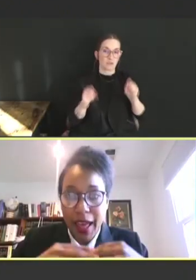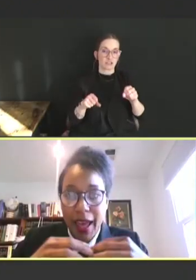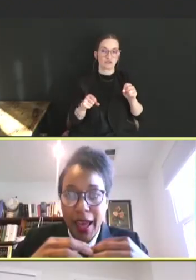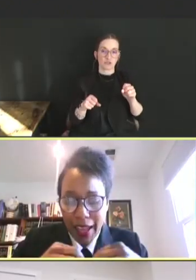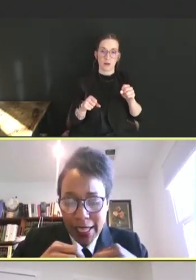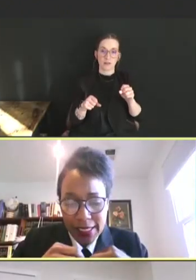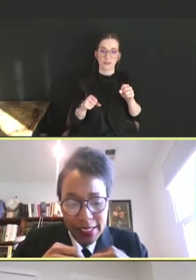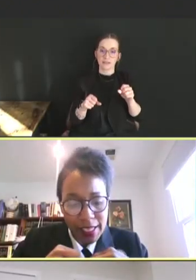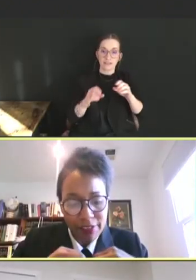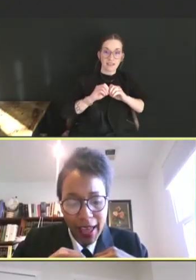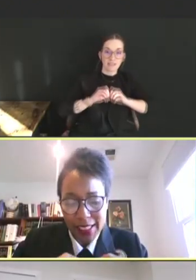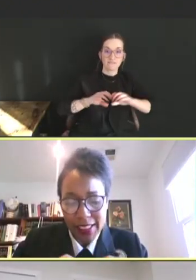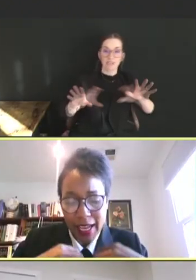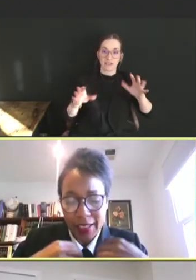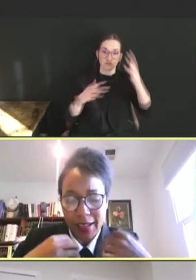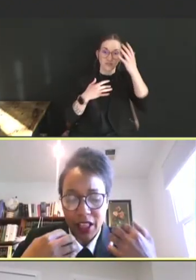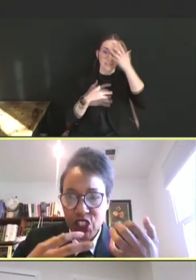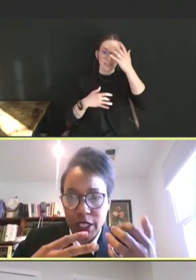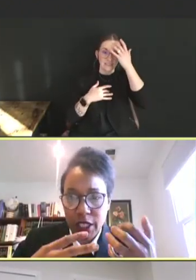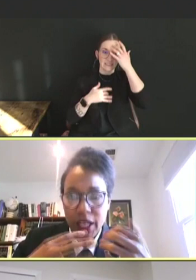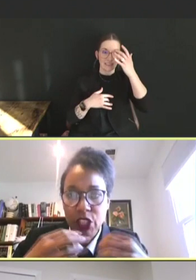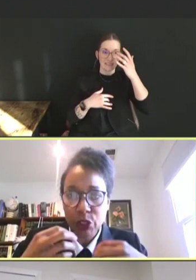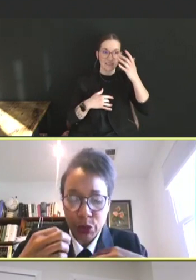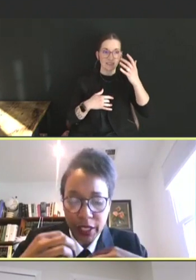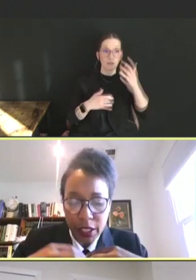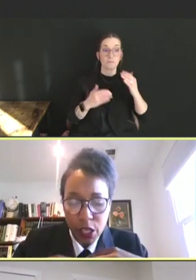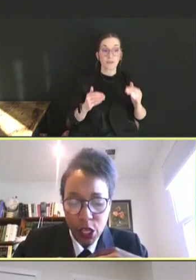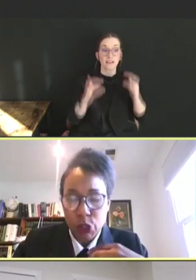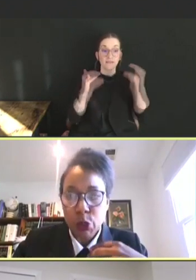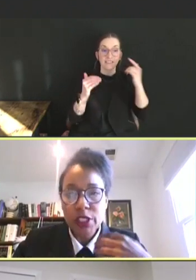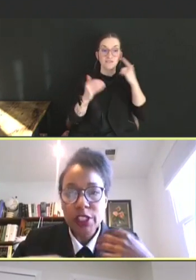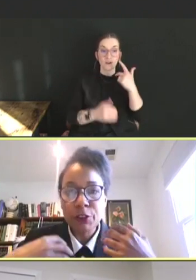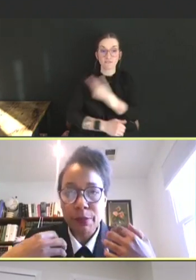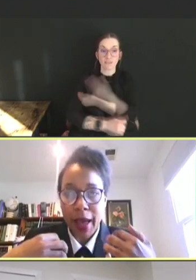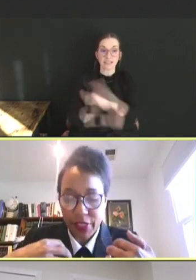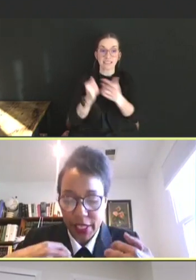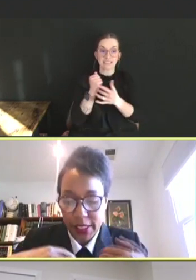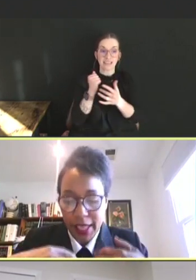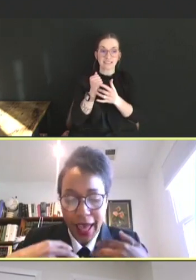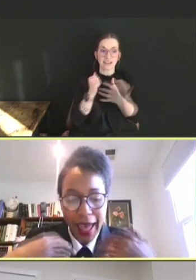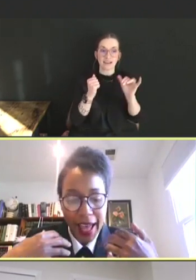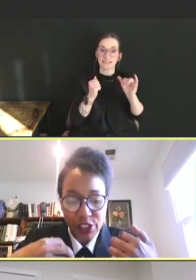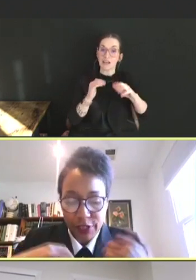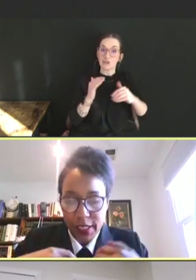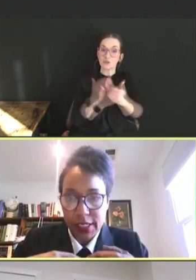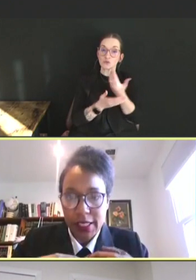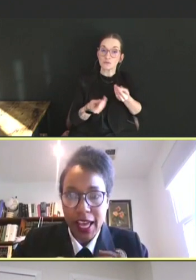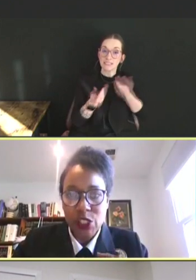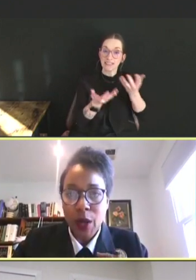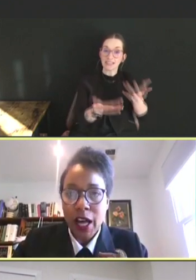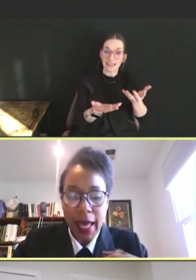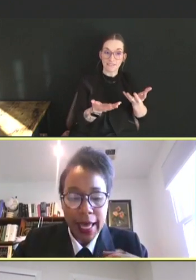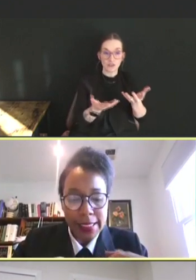Advances in vaccine technology, including new delivery methods, adjuvants as well as